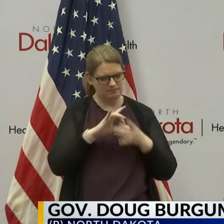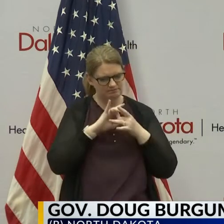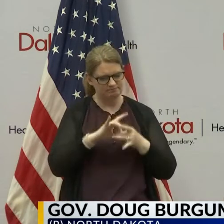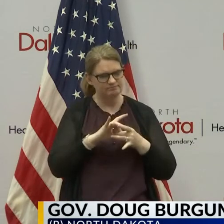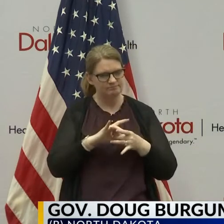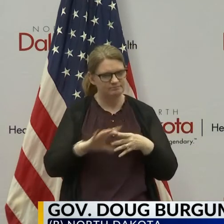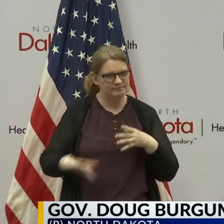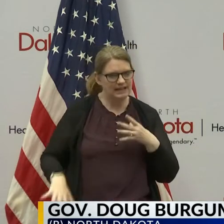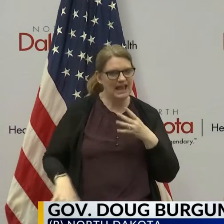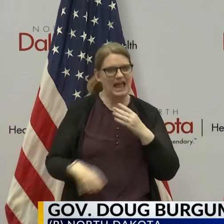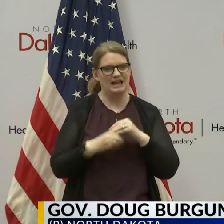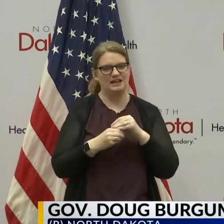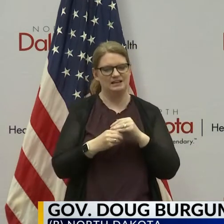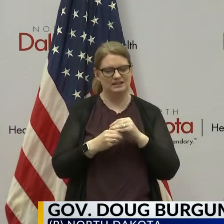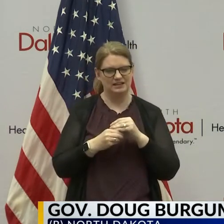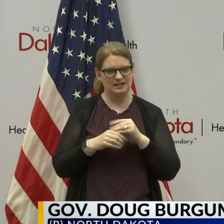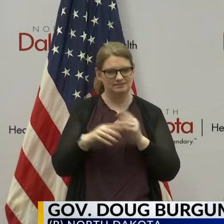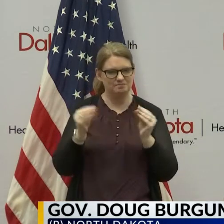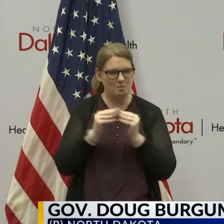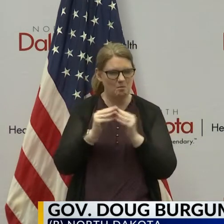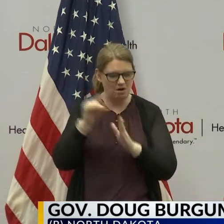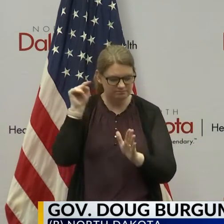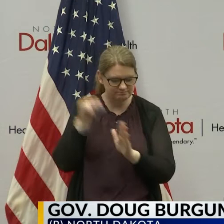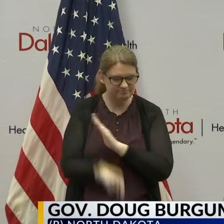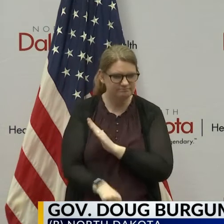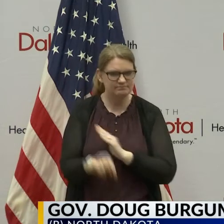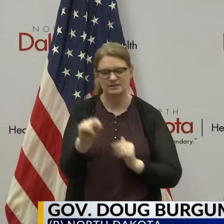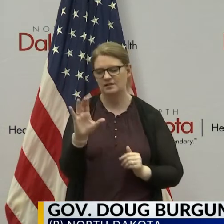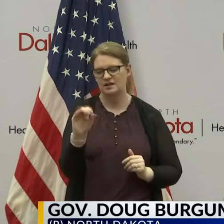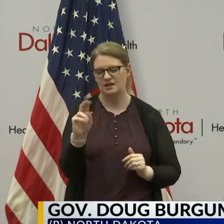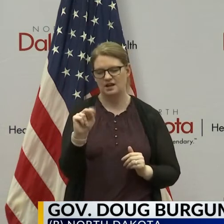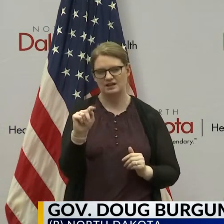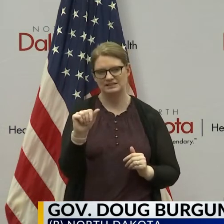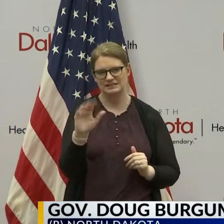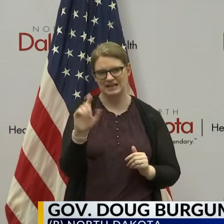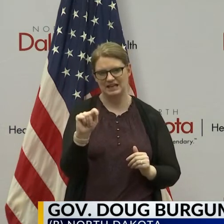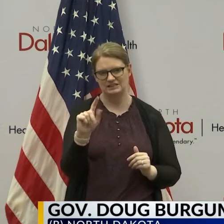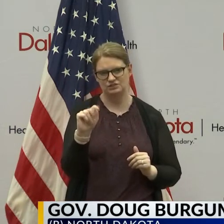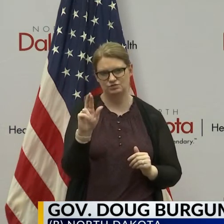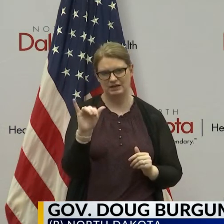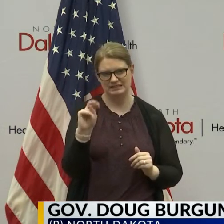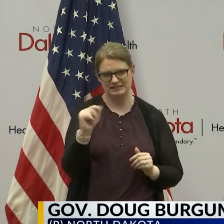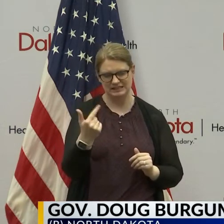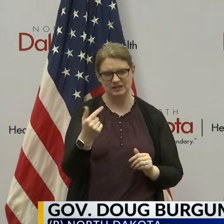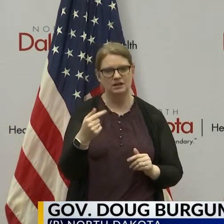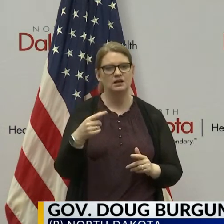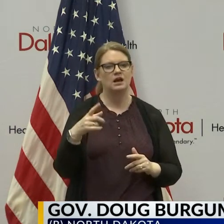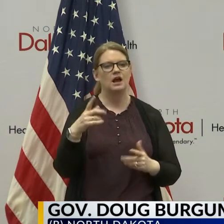THIS IS A GREAT CHANCE FOR EVERYBODY AS WE ARE ALL PART OF THIS TOGETHER TO JUMP IN AND BE A PART OF THIS TIERED BECAUSE THIS TIES INTO WHAT WE ARE DOING ON EXPANDING CONTACT